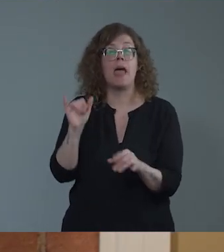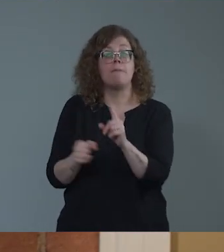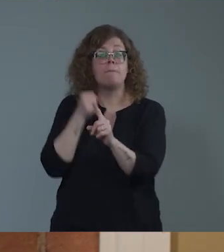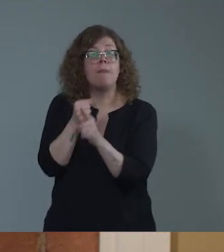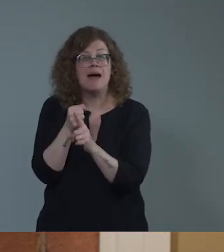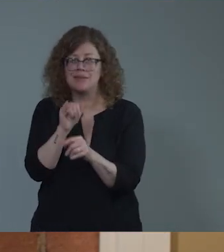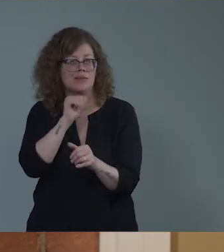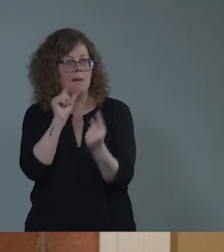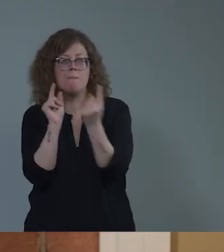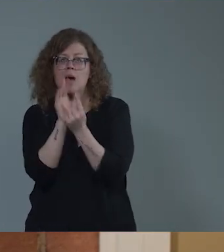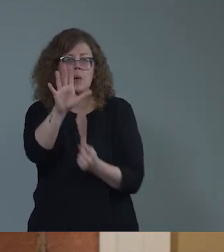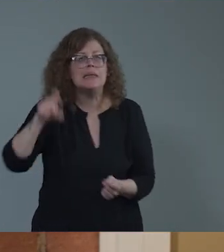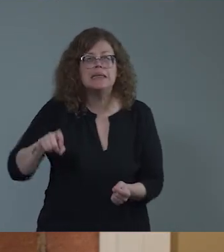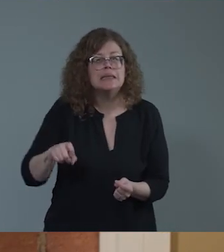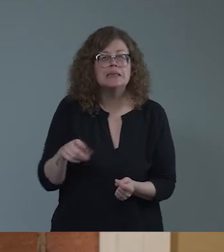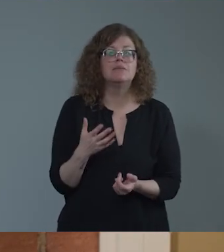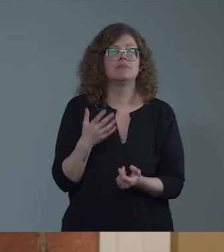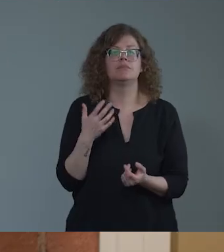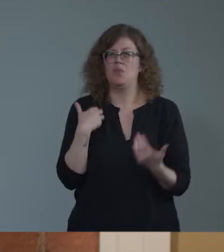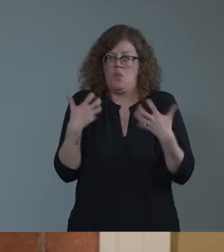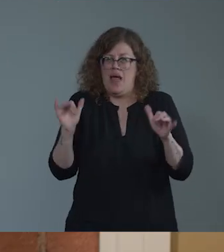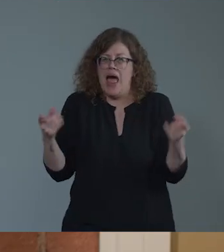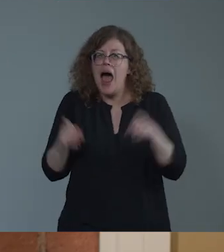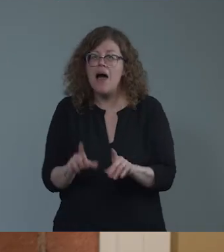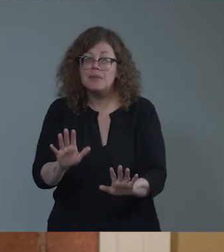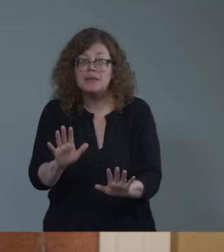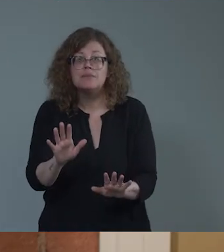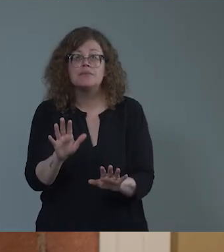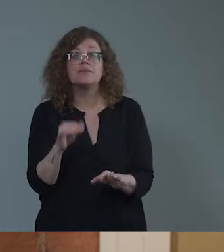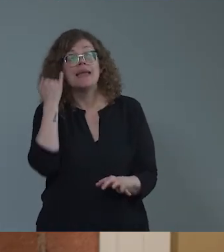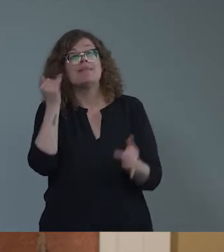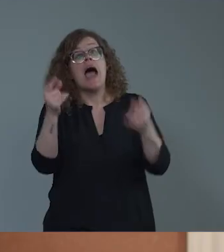and you want a clause about what happens if any of these terms aren't met.